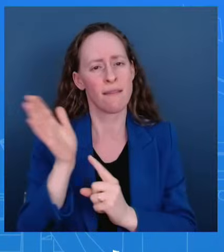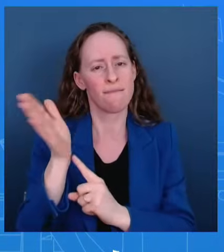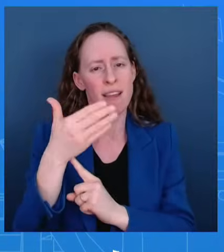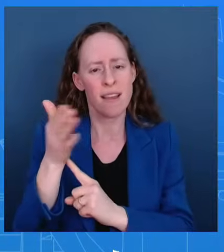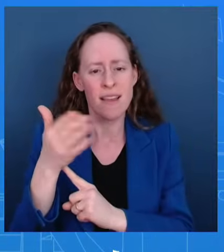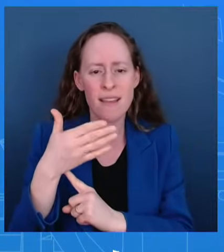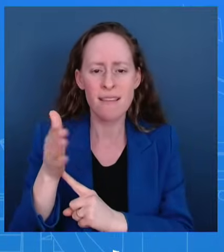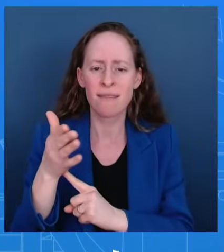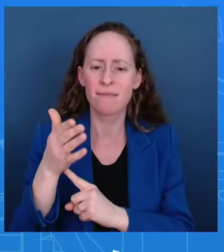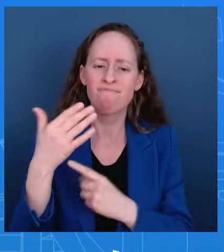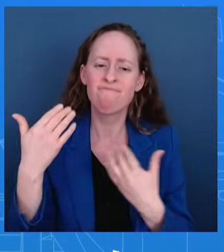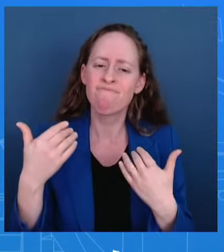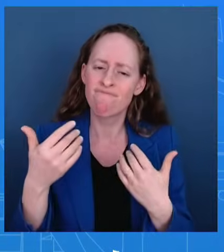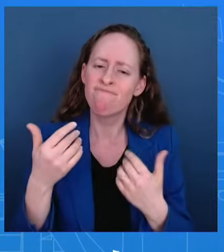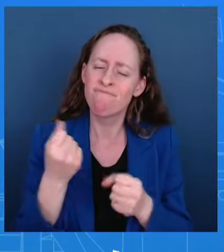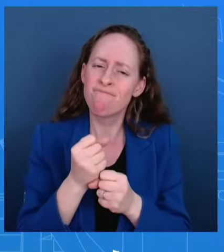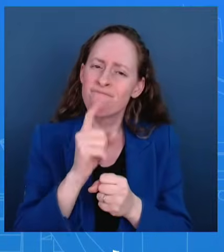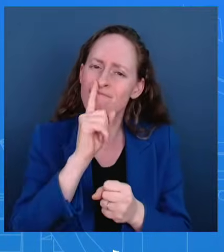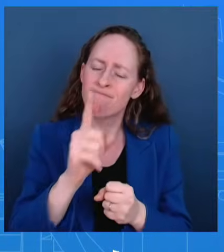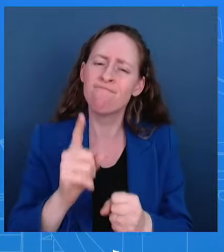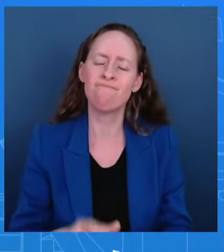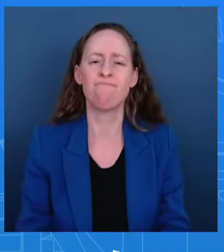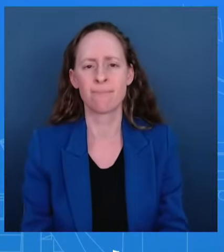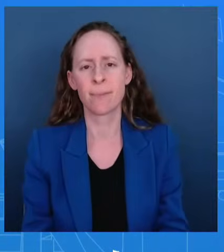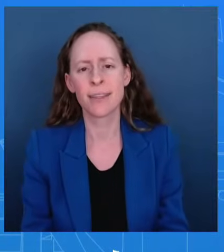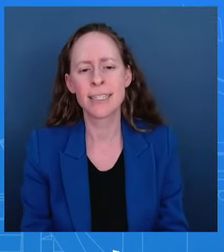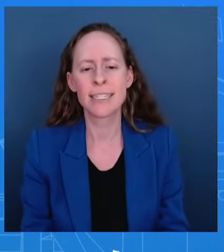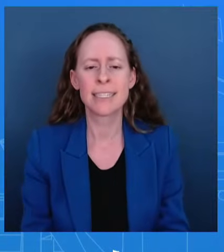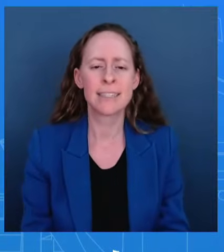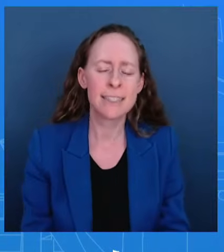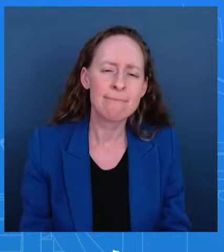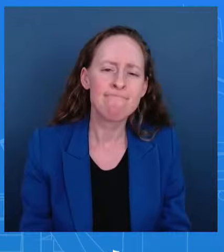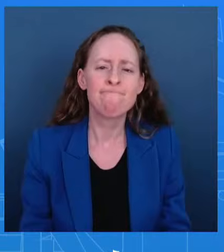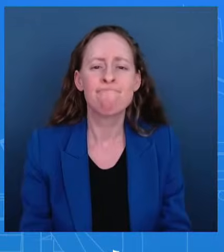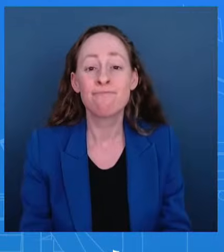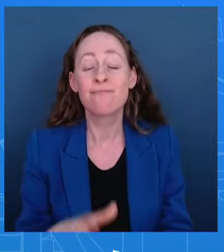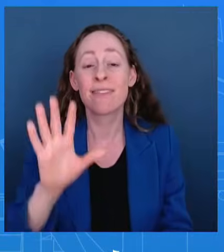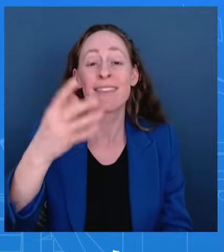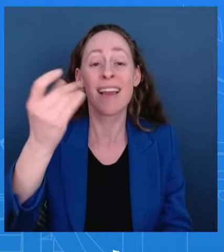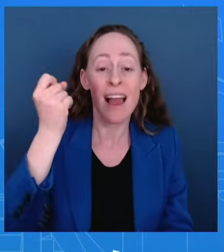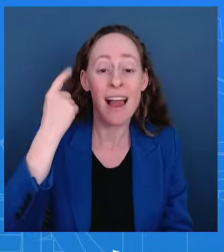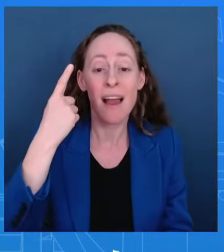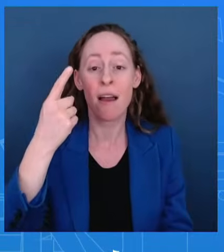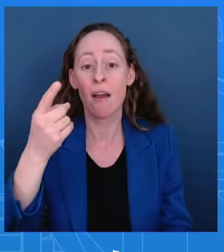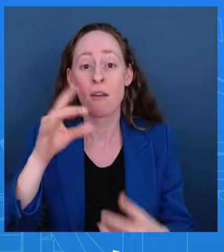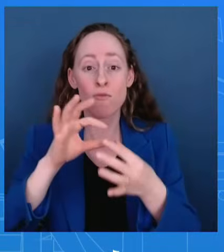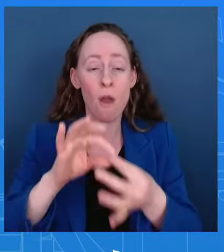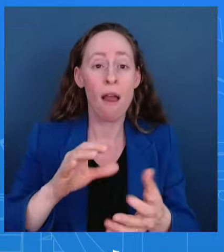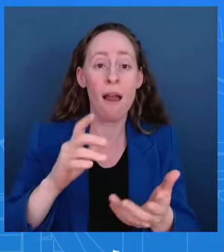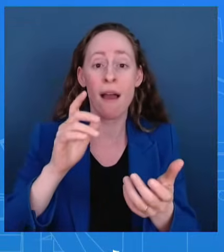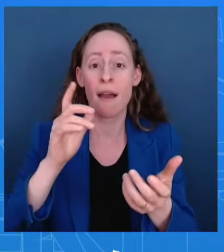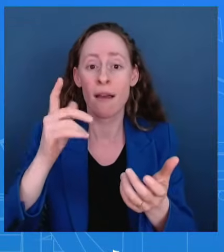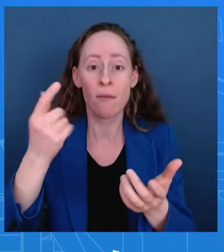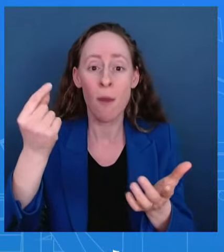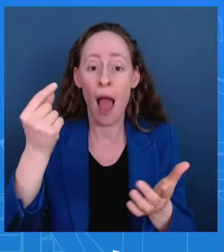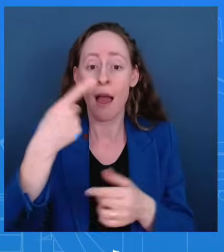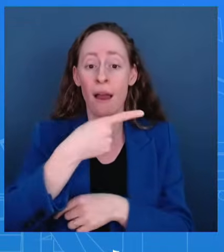As for anything else, the conduct or recusing himself, that is something for the court to decide.